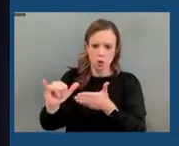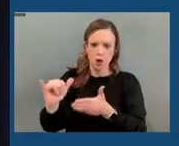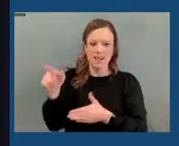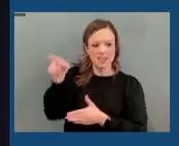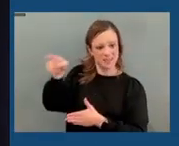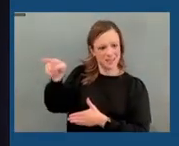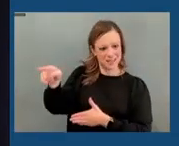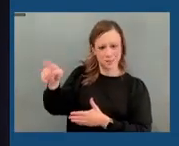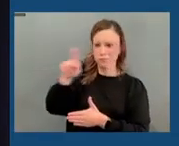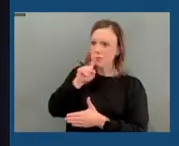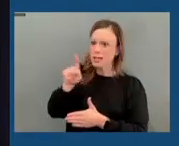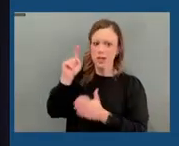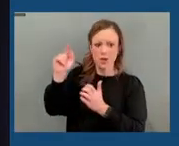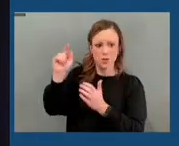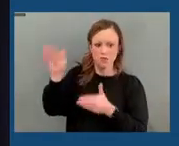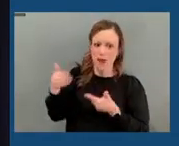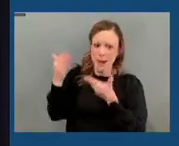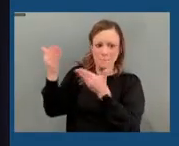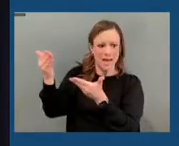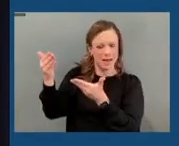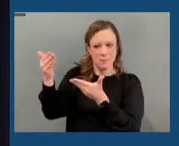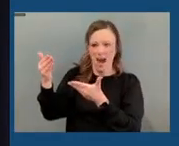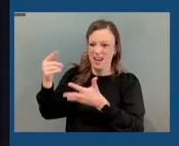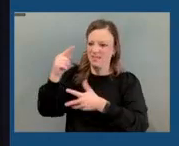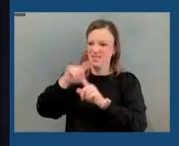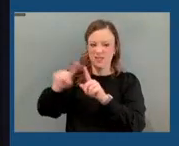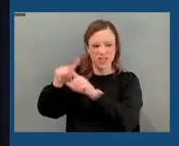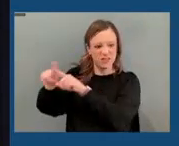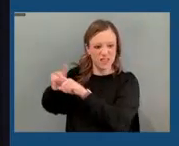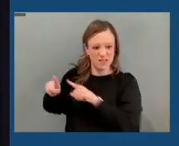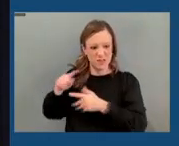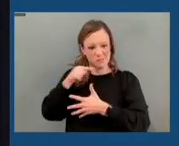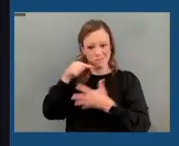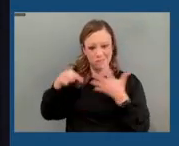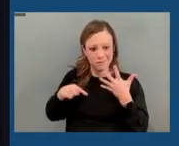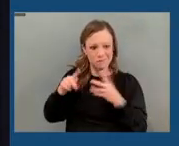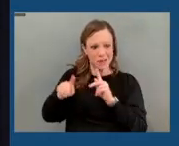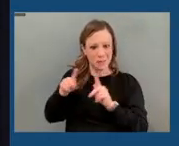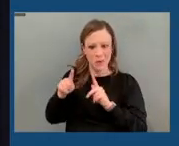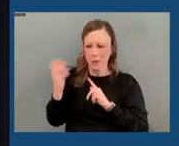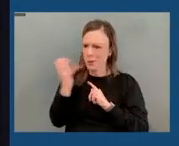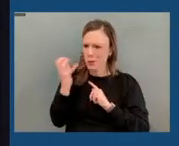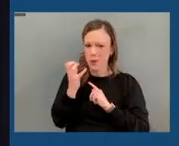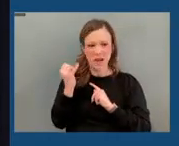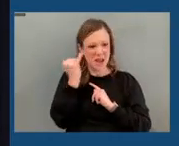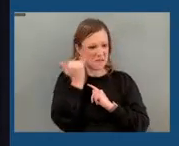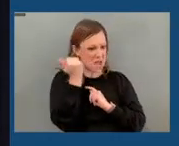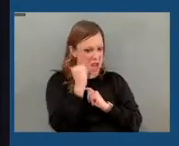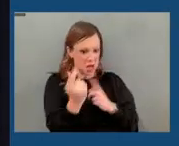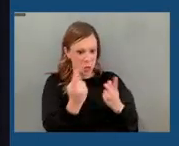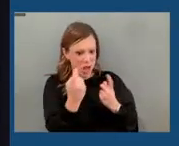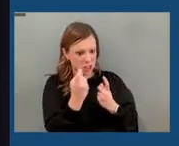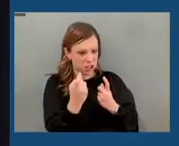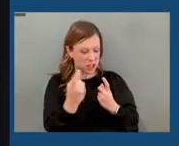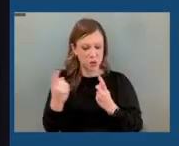many, many people who work with them. So very excited about the possibility. So we'd like to ask him any questions or ask about the appointment while we have them. That's, that'd be great.